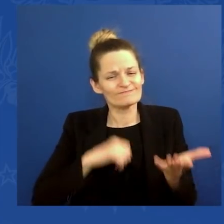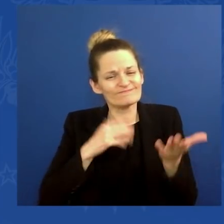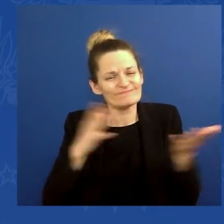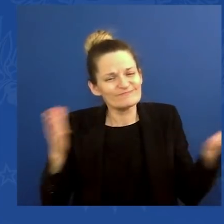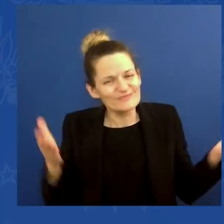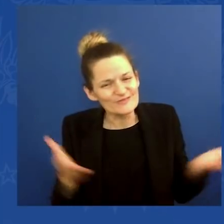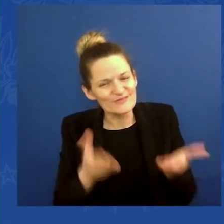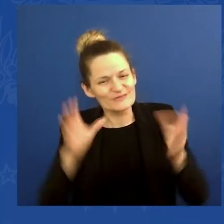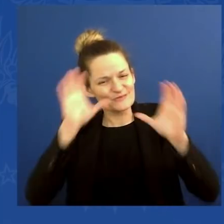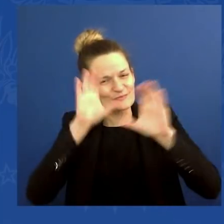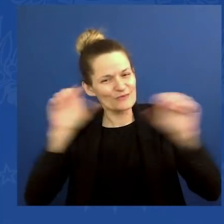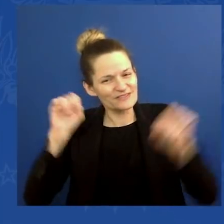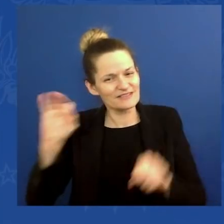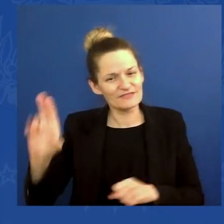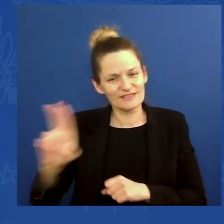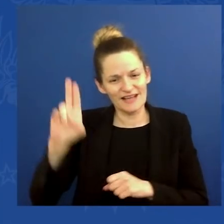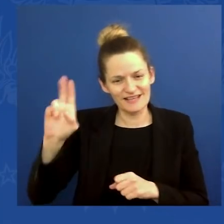that God has blessed us with the President of the United States.